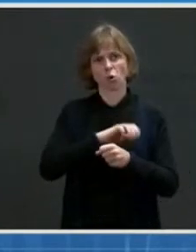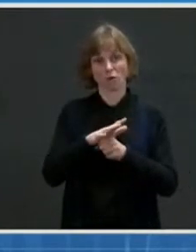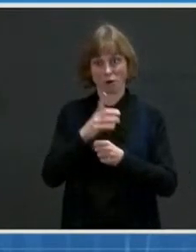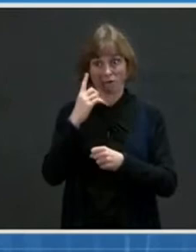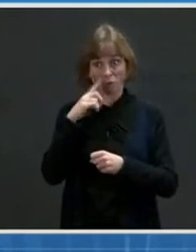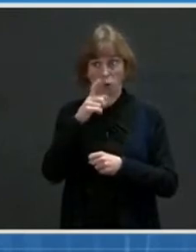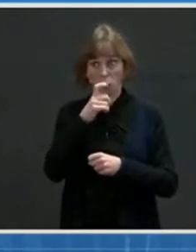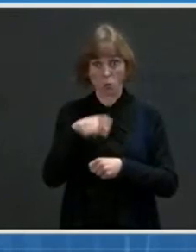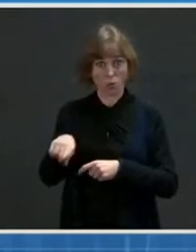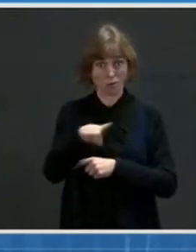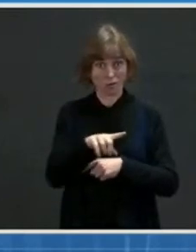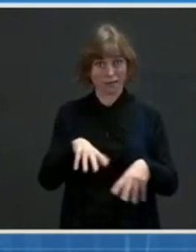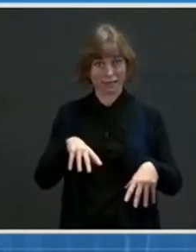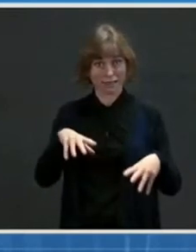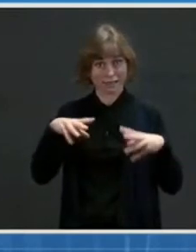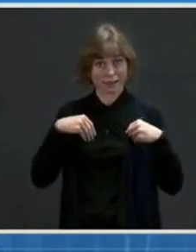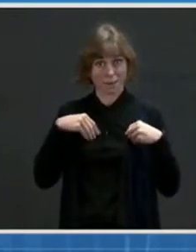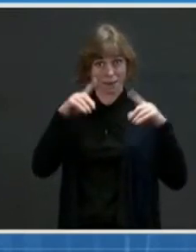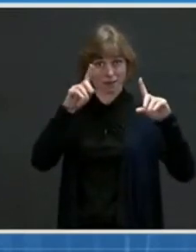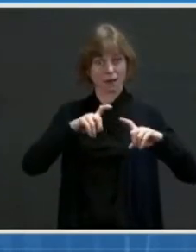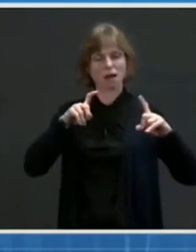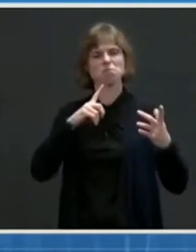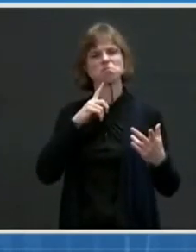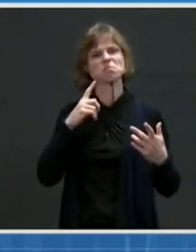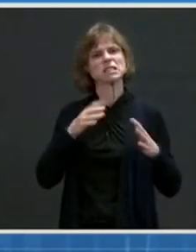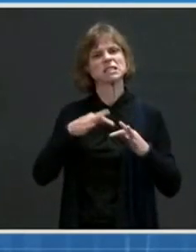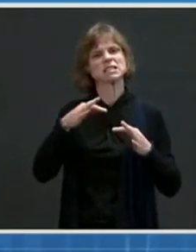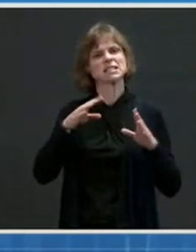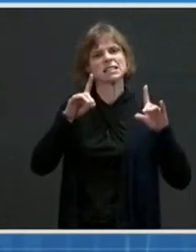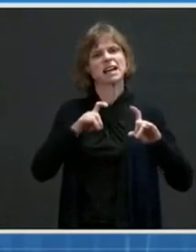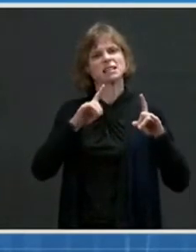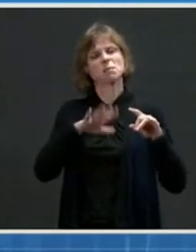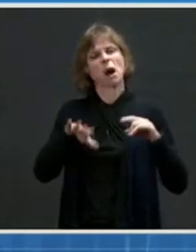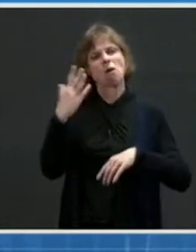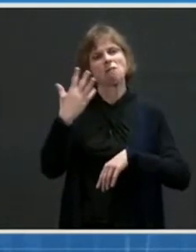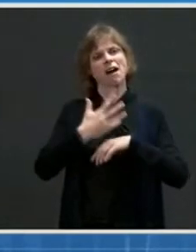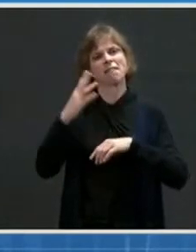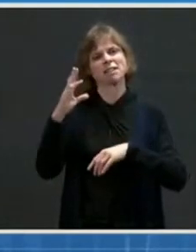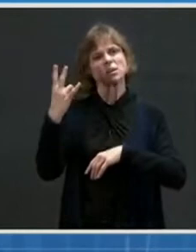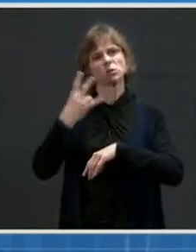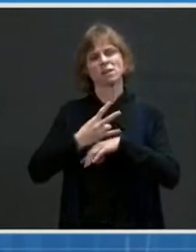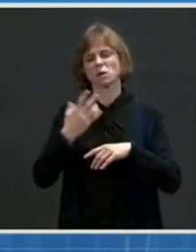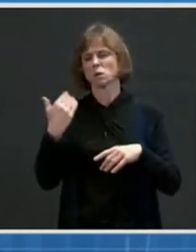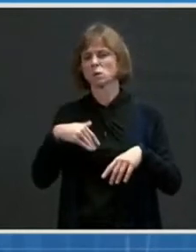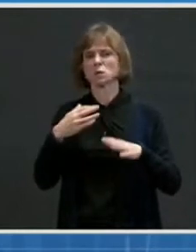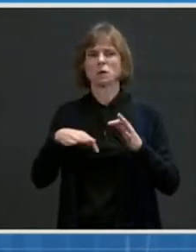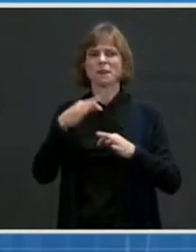BE TESTED FOR COVID-19. AND FOR THOSE WHO WERE TESTED, TESTING TOOK FIVE TO SEVEN